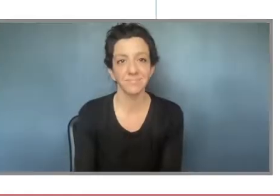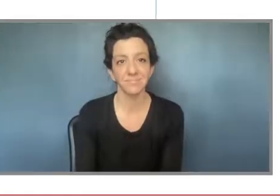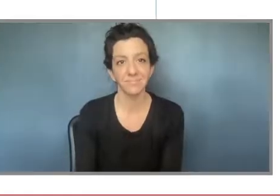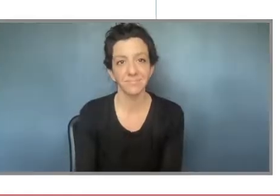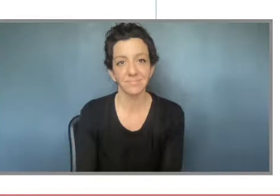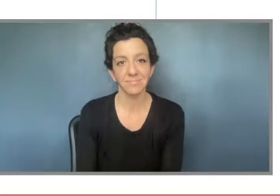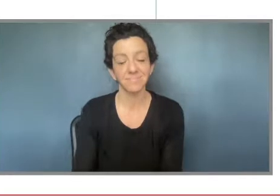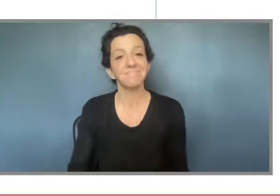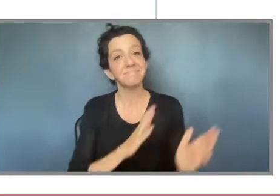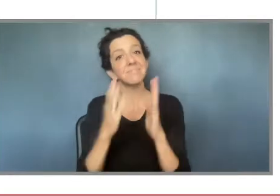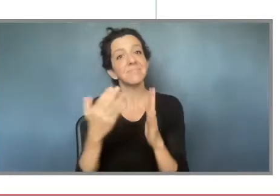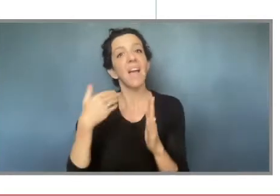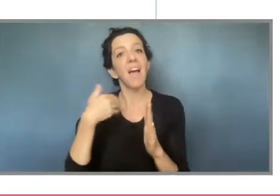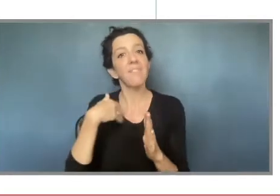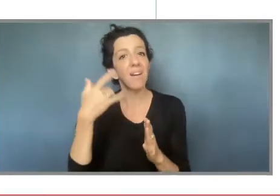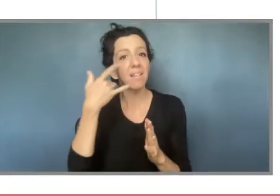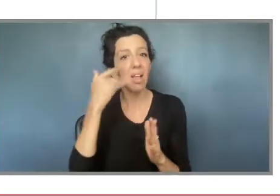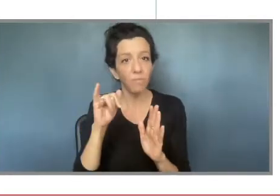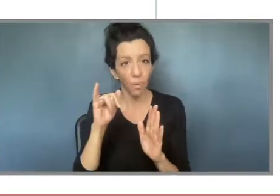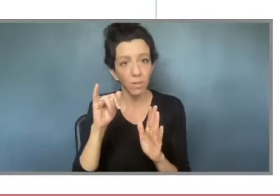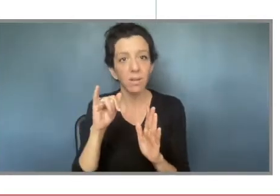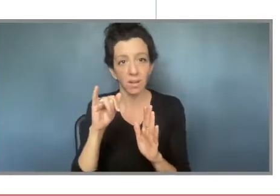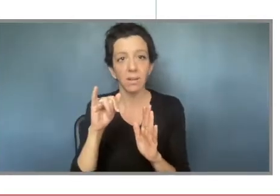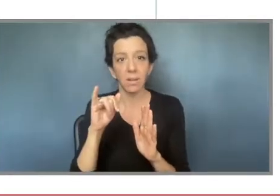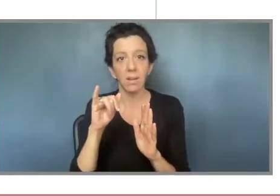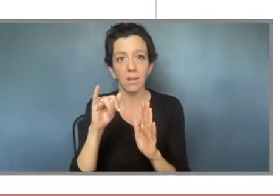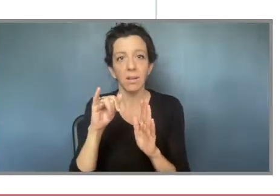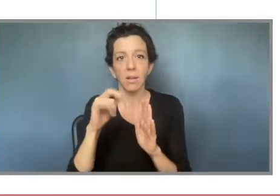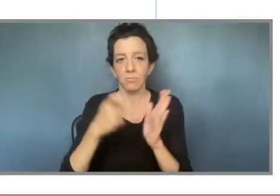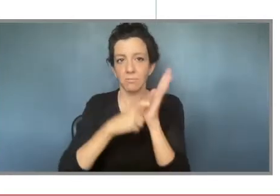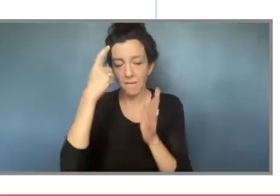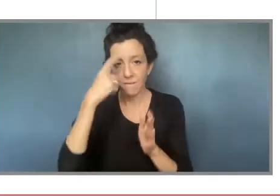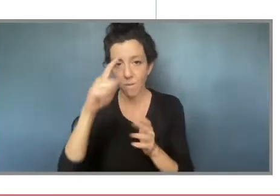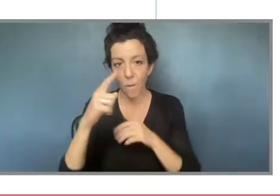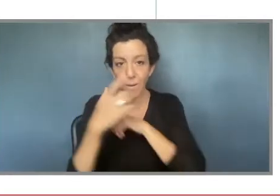Studio: Each district must be geographically contiguous, in other words it's connected to each other, districts, have to